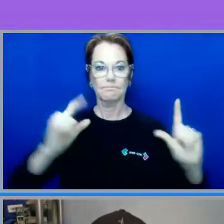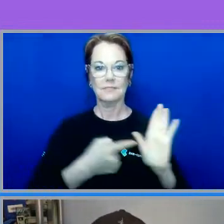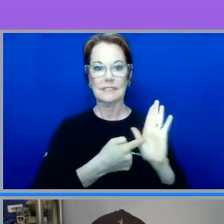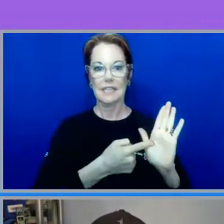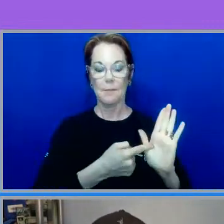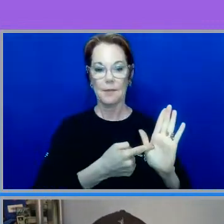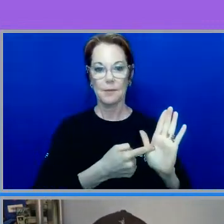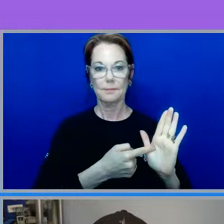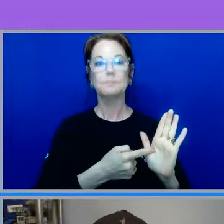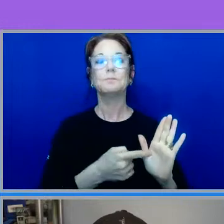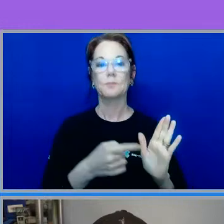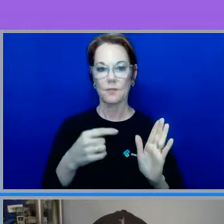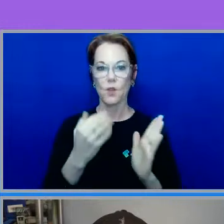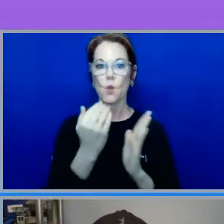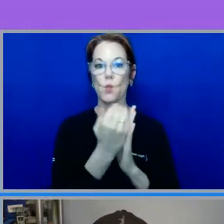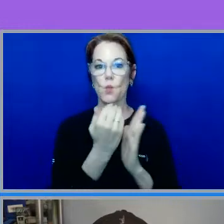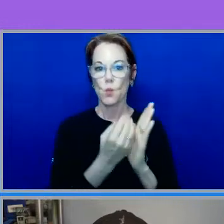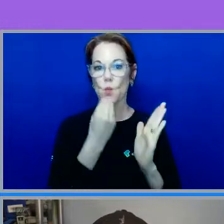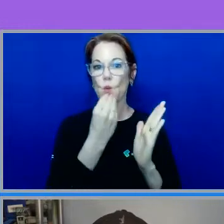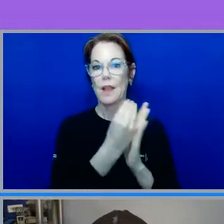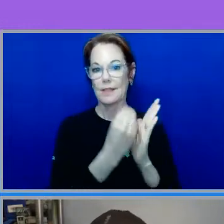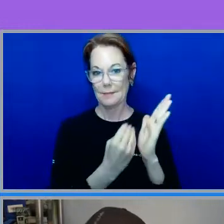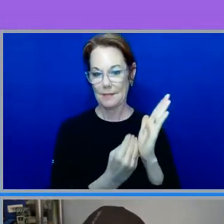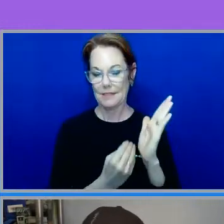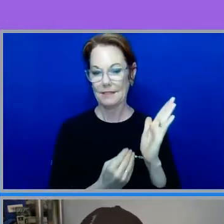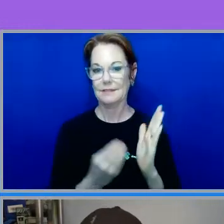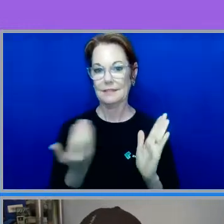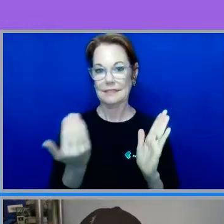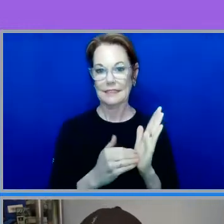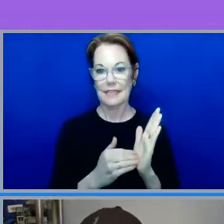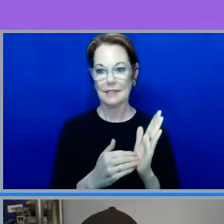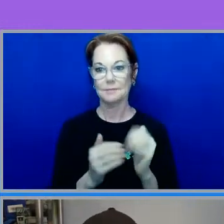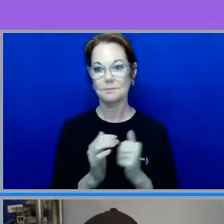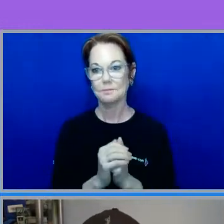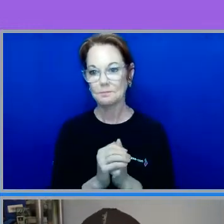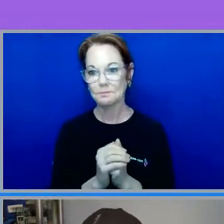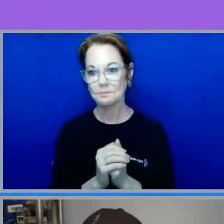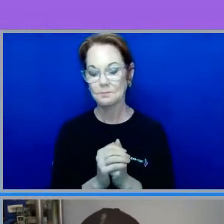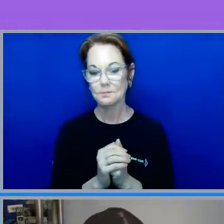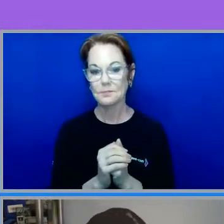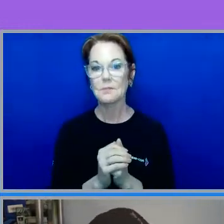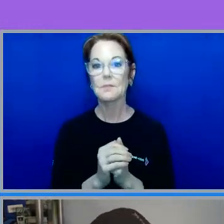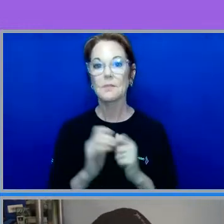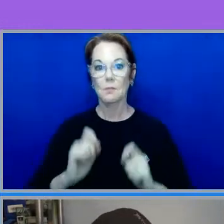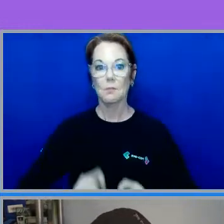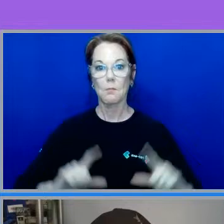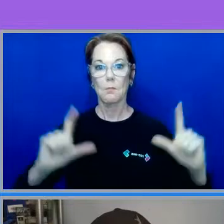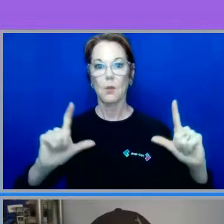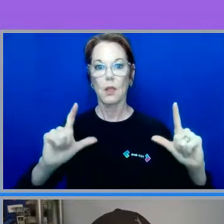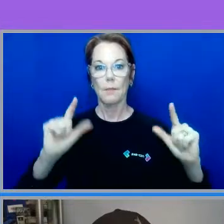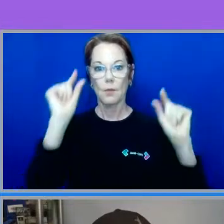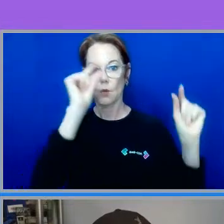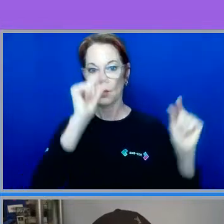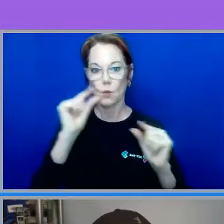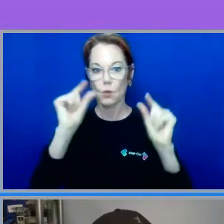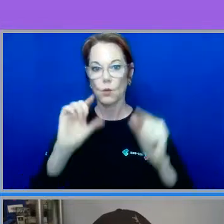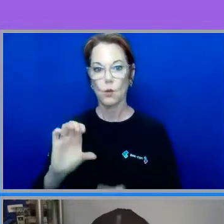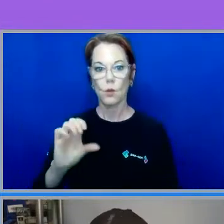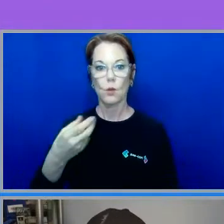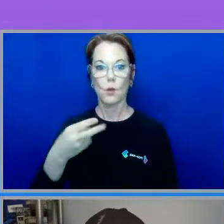up an example. We're going to go back to my recipe site, and we're going to look at what we can achieve in the browser. So